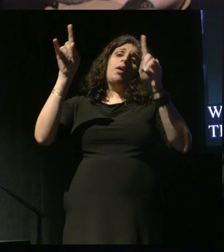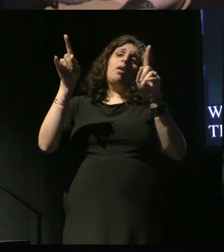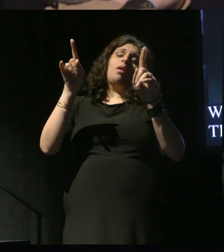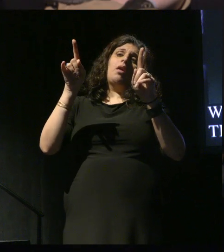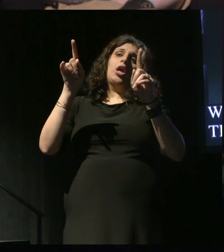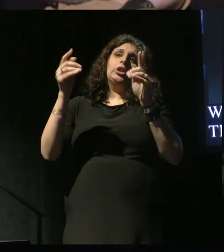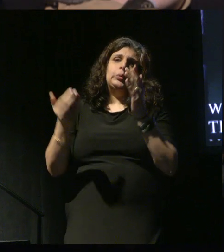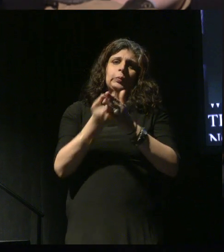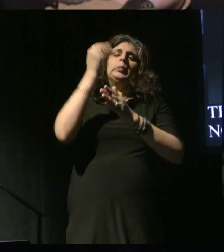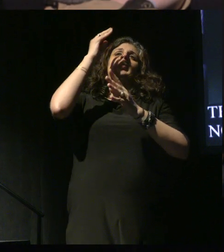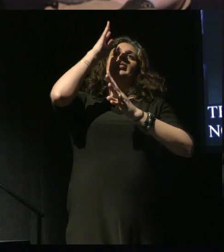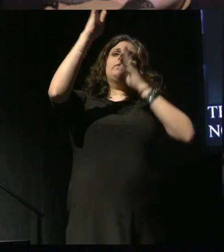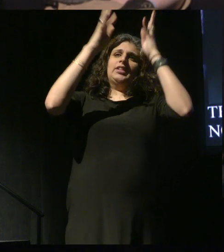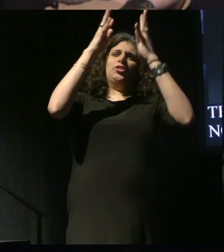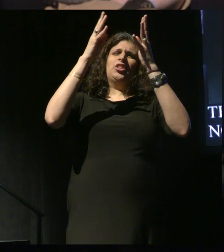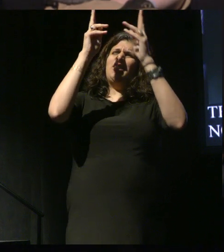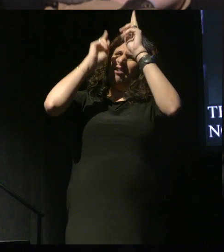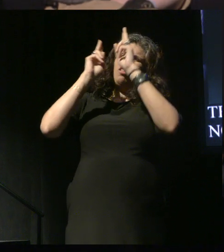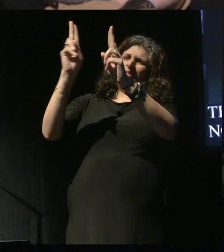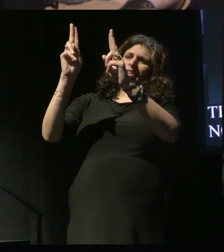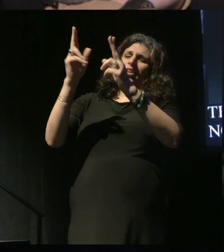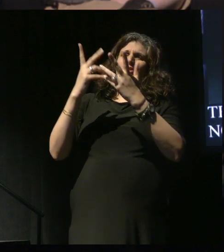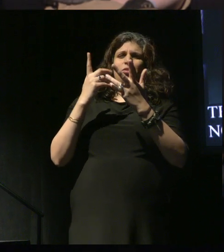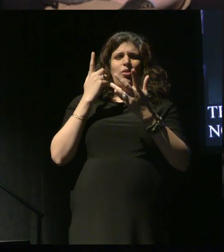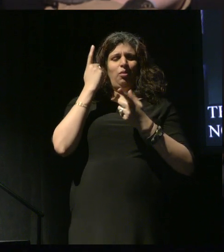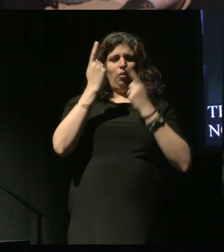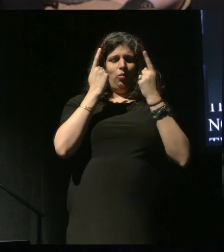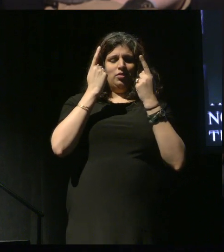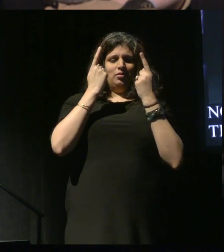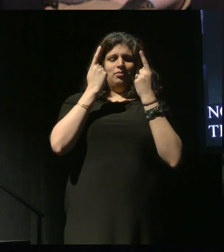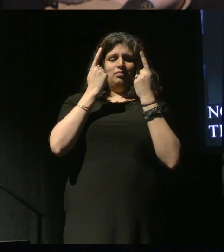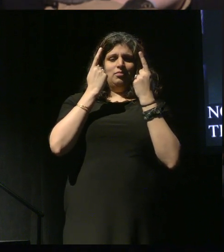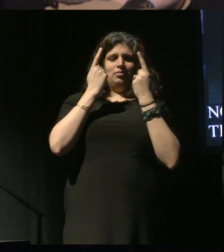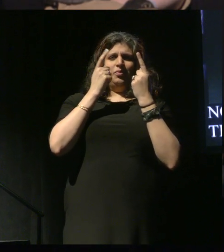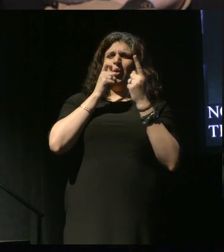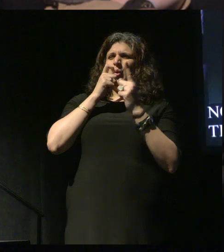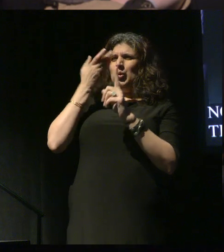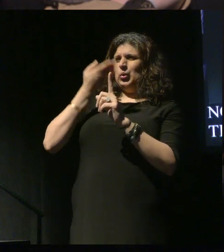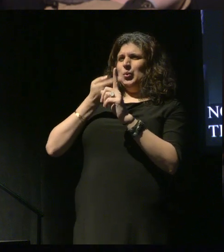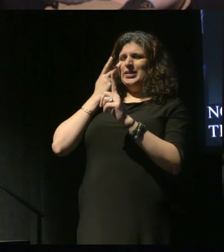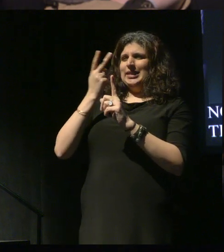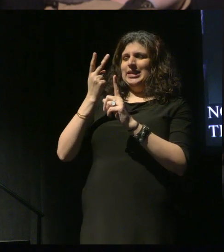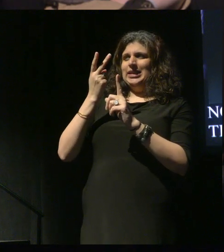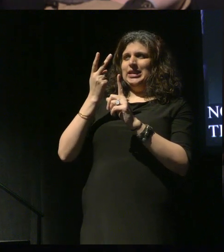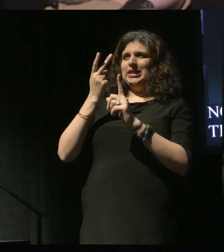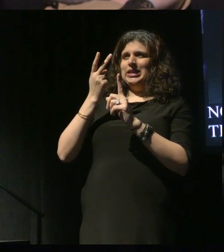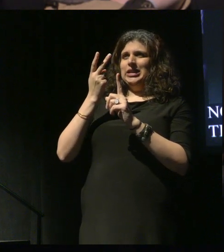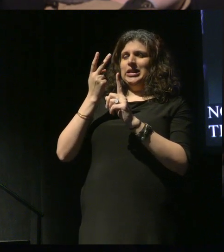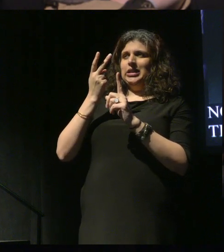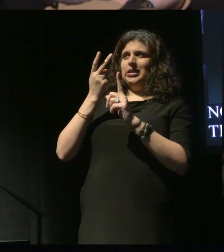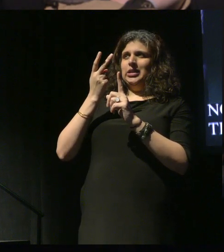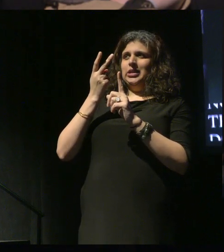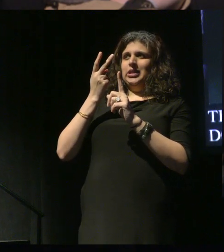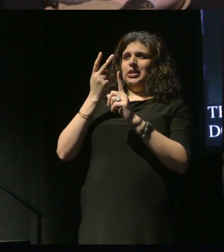and honoring to that. And I guess a question I've always had for you is like, who do you see as like being like lineage influences